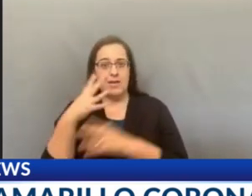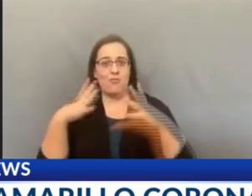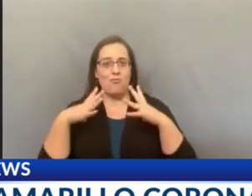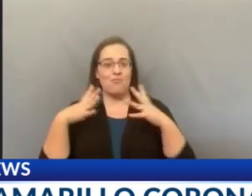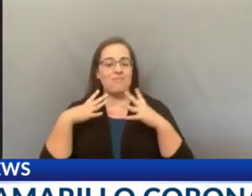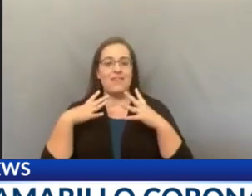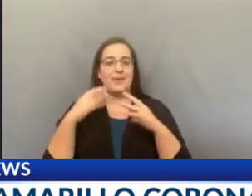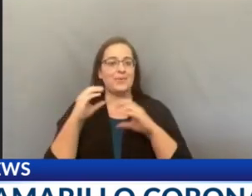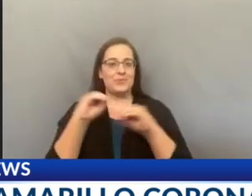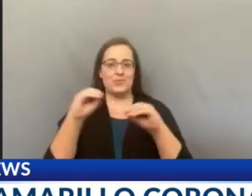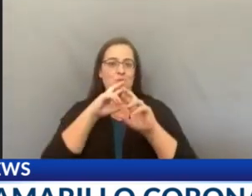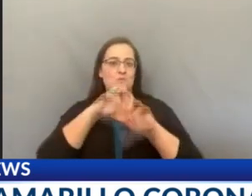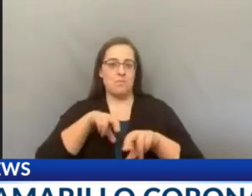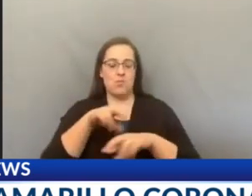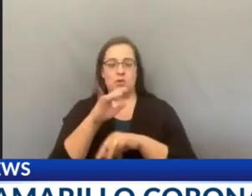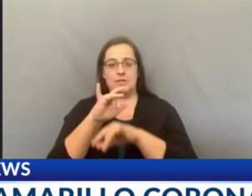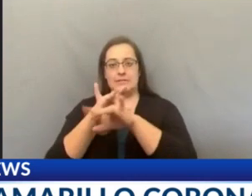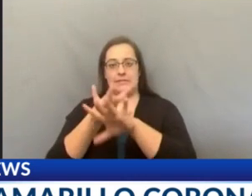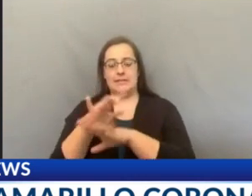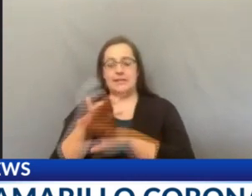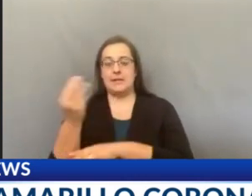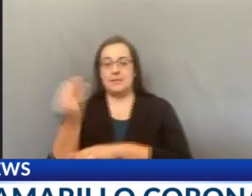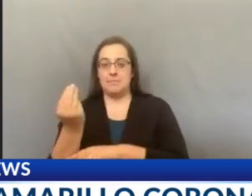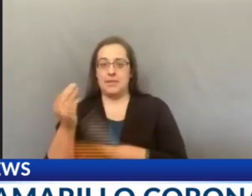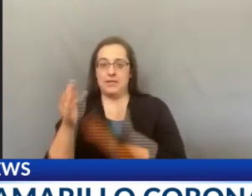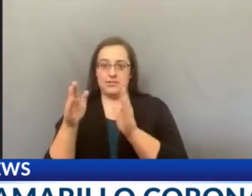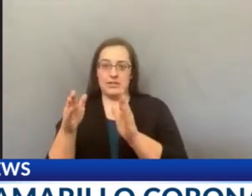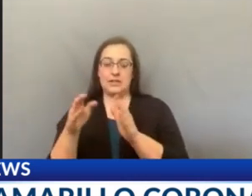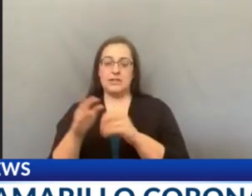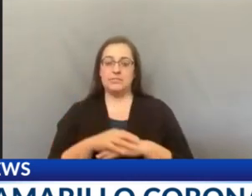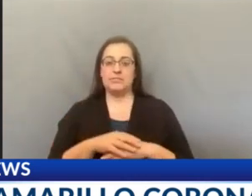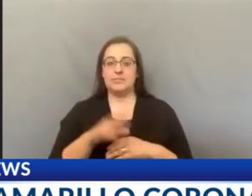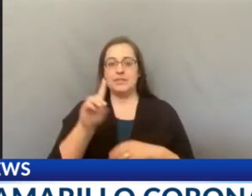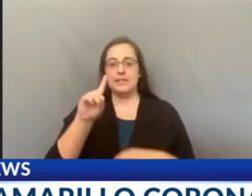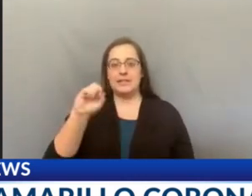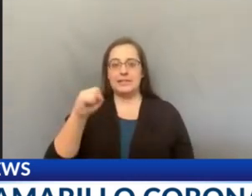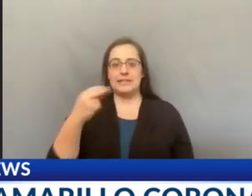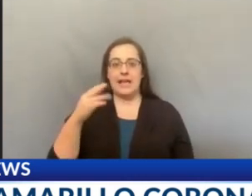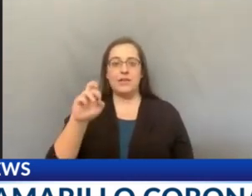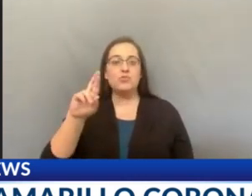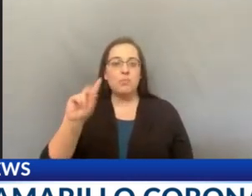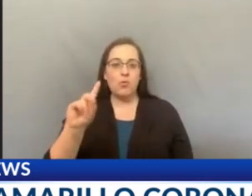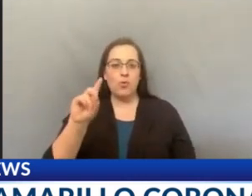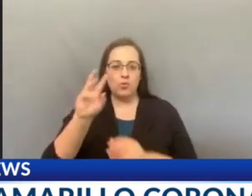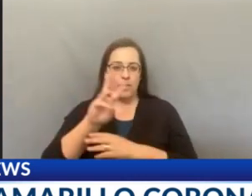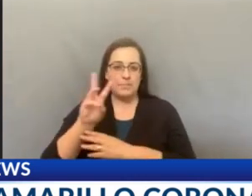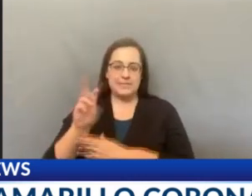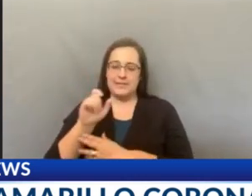SATURDAY, SUNDAY AND MONDAY DUE TO THEIR REMEMBRANCE HOLIDAY OF